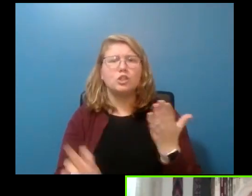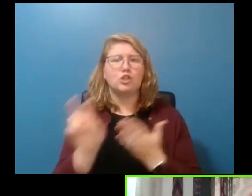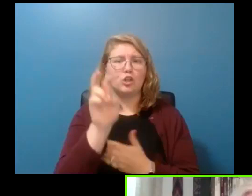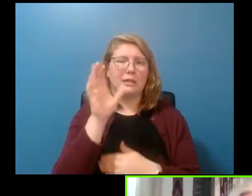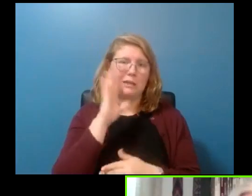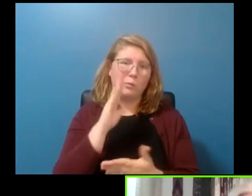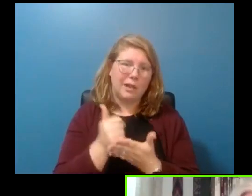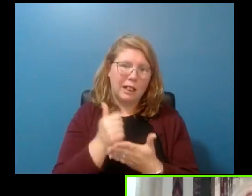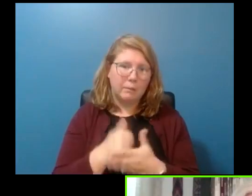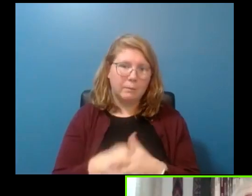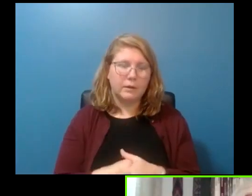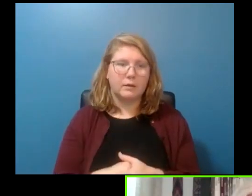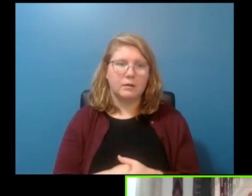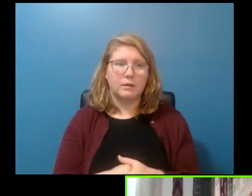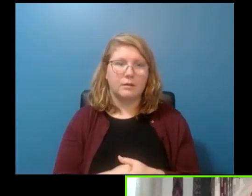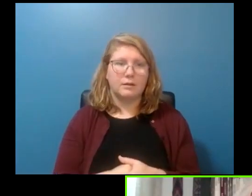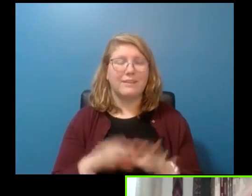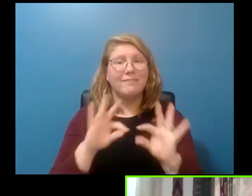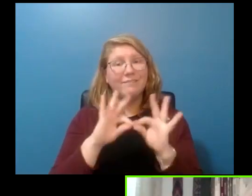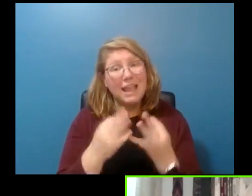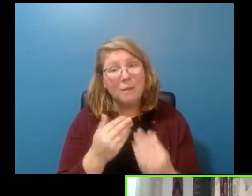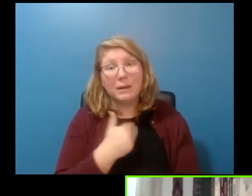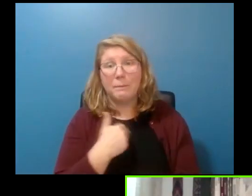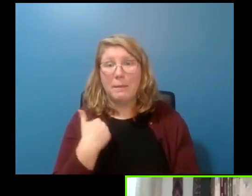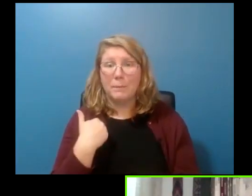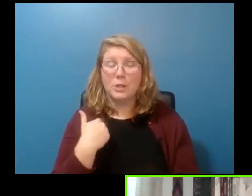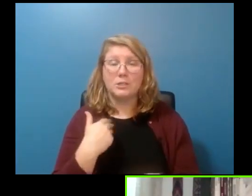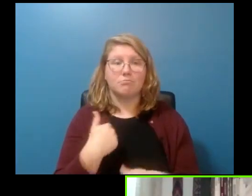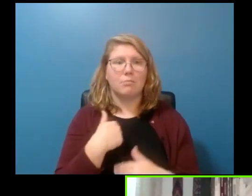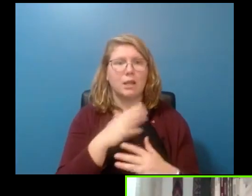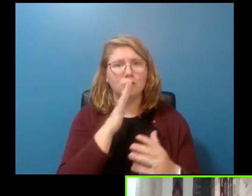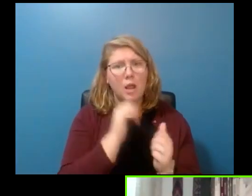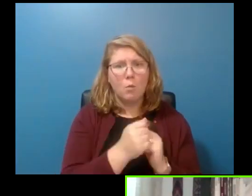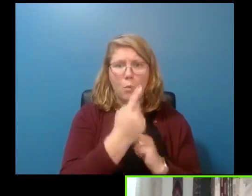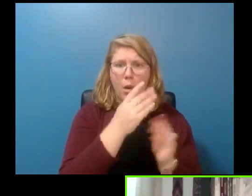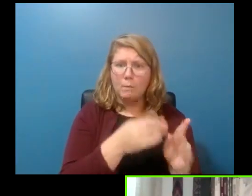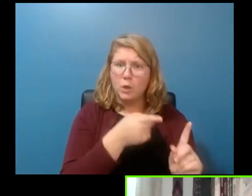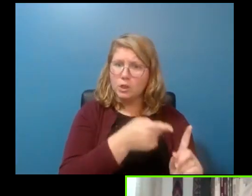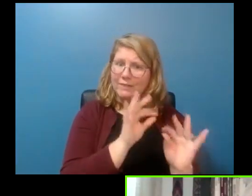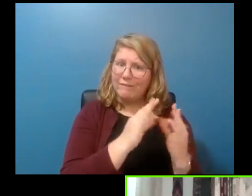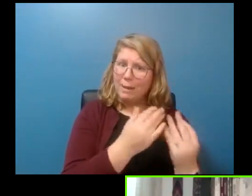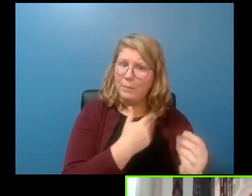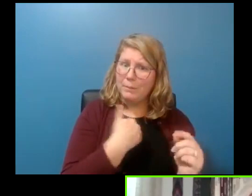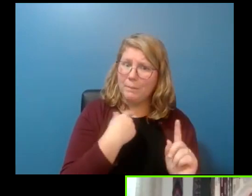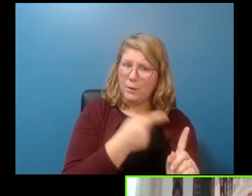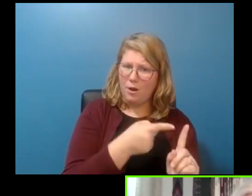People who had a mental illness before the pandemic lost their traditional way of treatment and